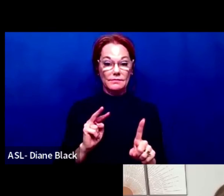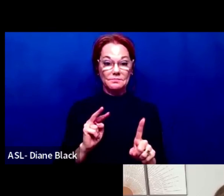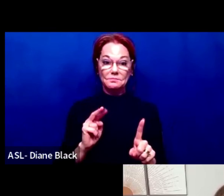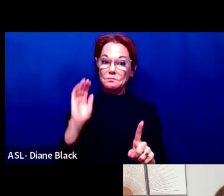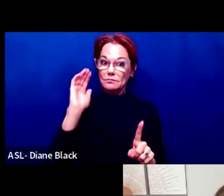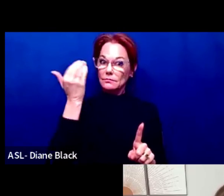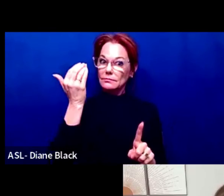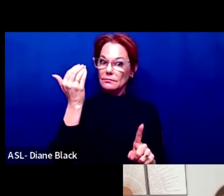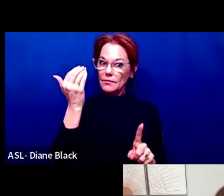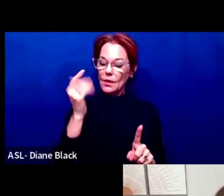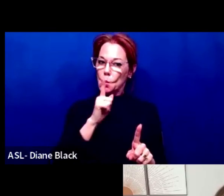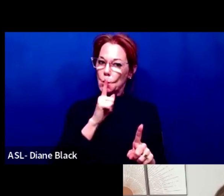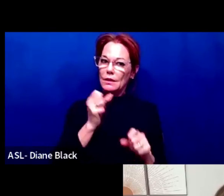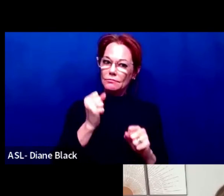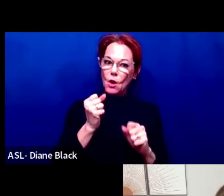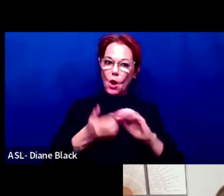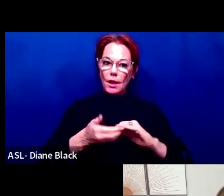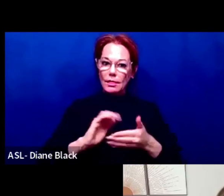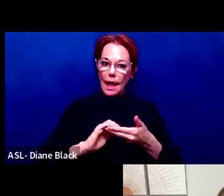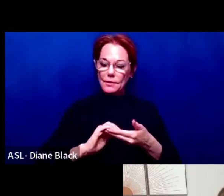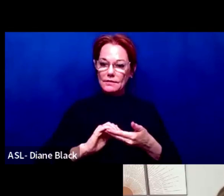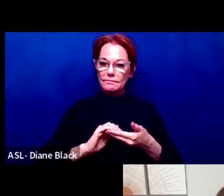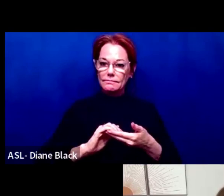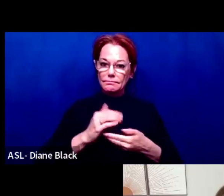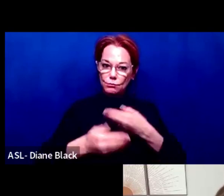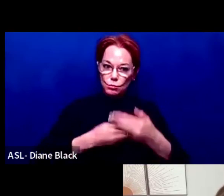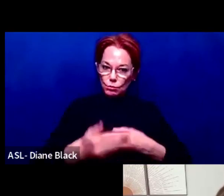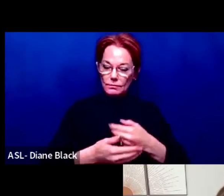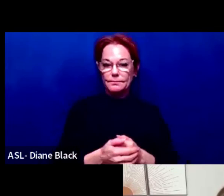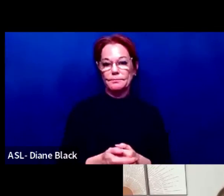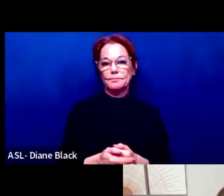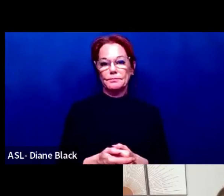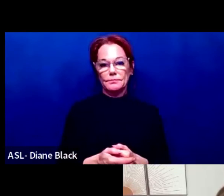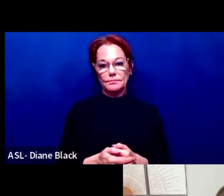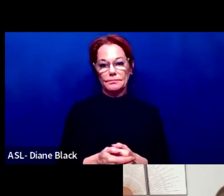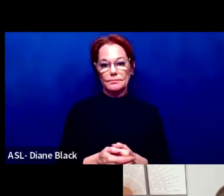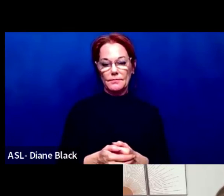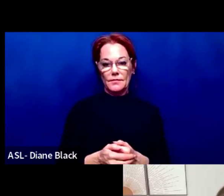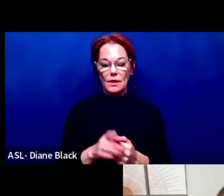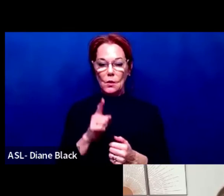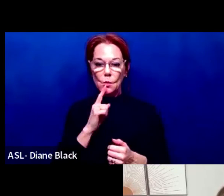a very collaborative process, you know, just sort of engaging with the center. So I was